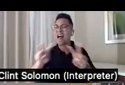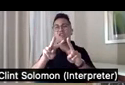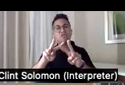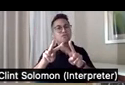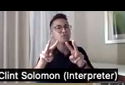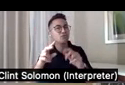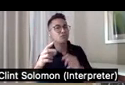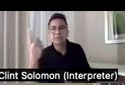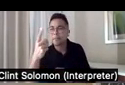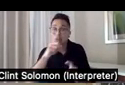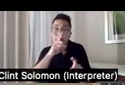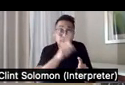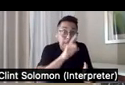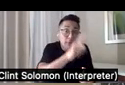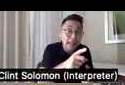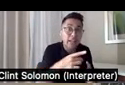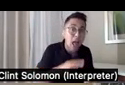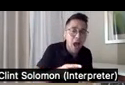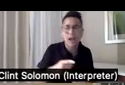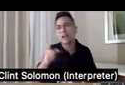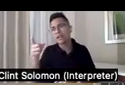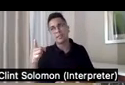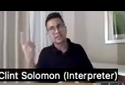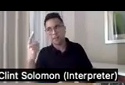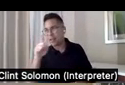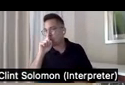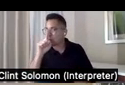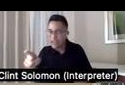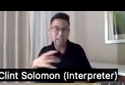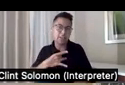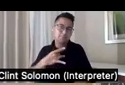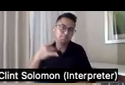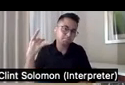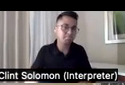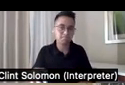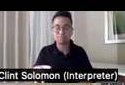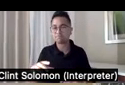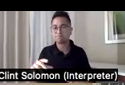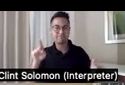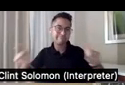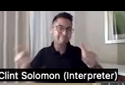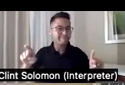really like and something that they really dislike that's one of the quickest ways to teach them the